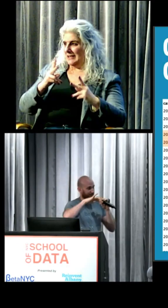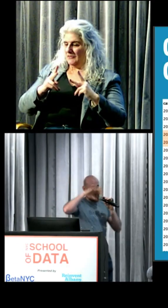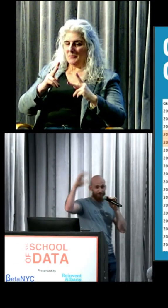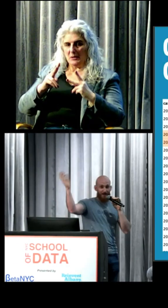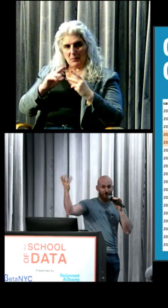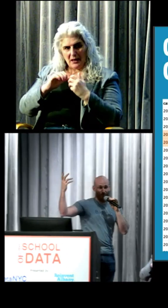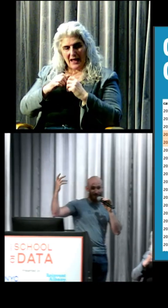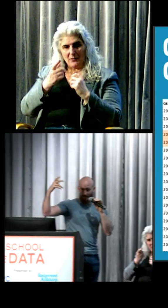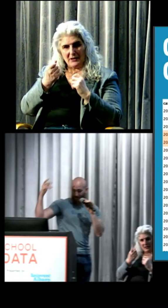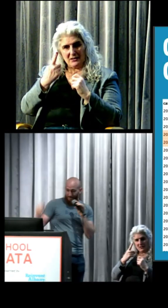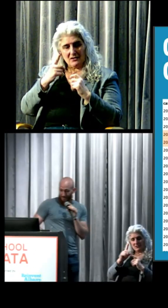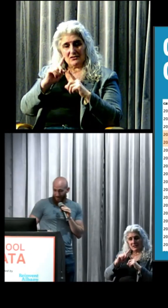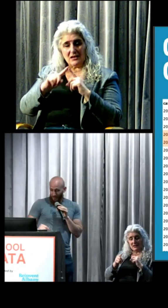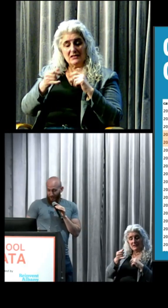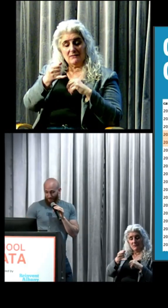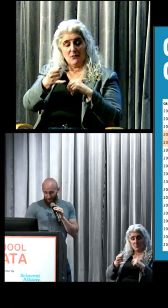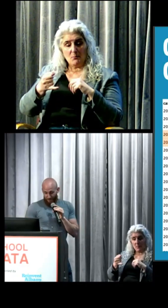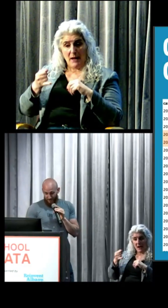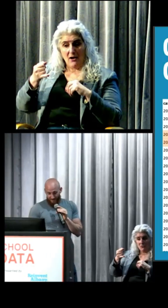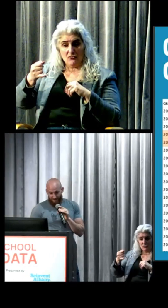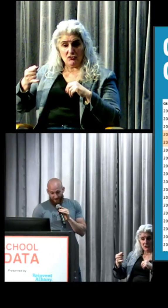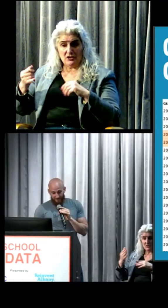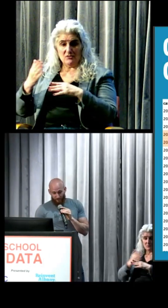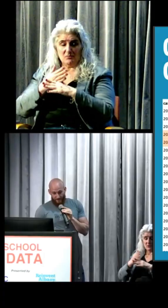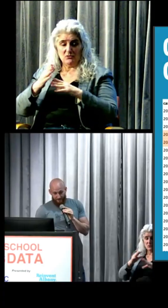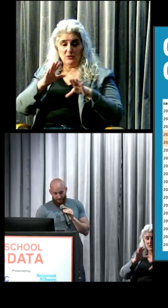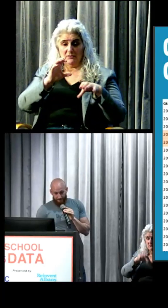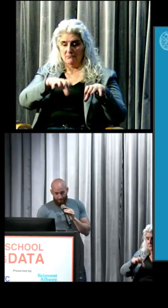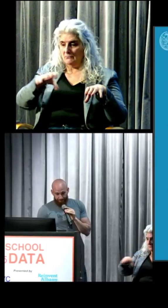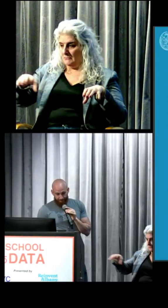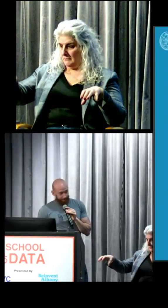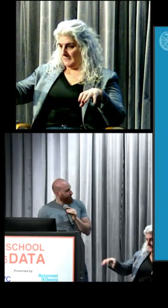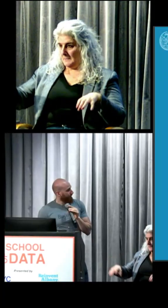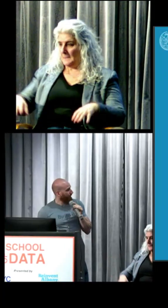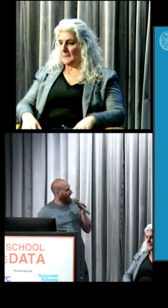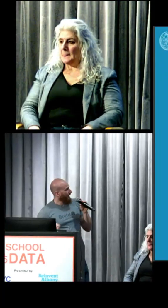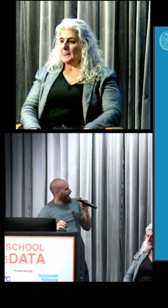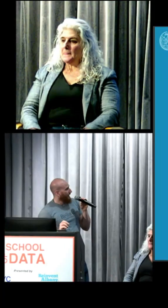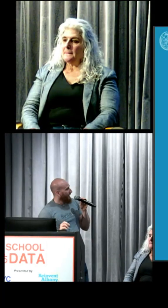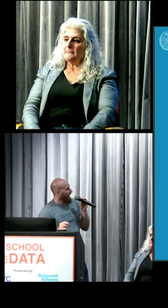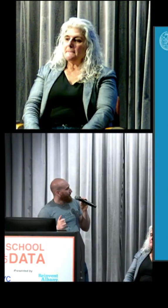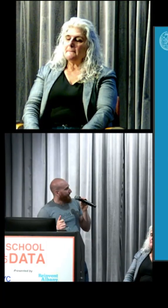them the same emotional, like, oh, my God, I'm doing something wrong, that an increase in flood did.